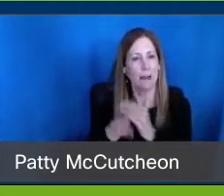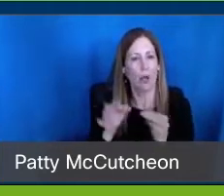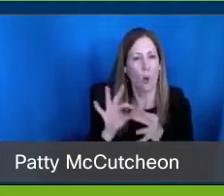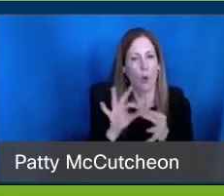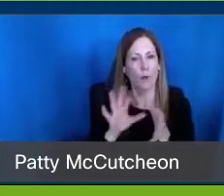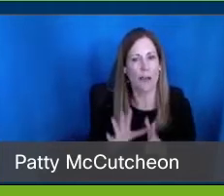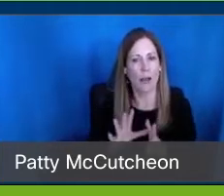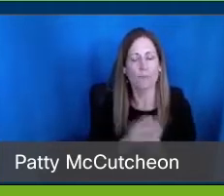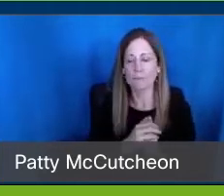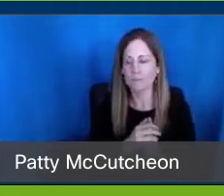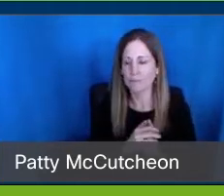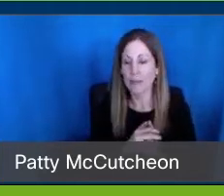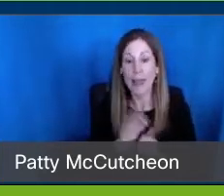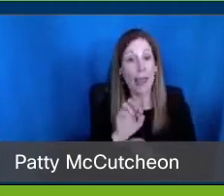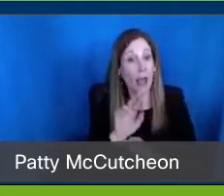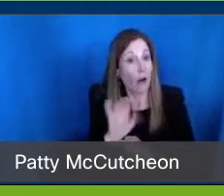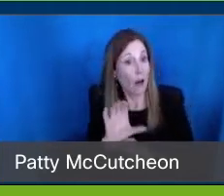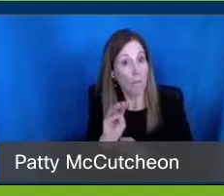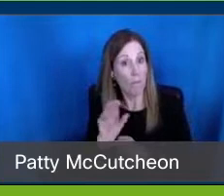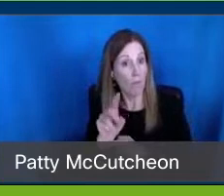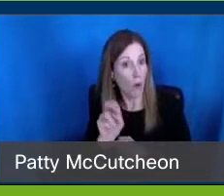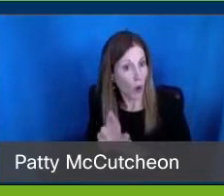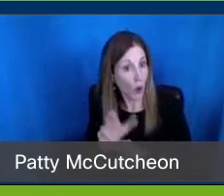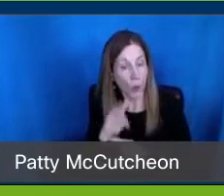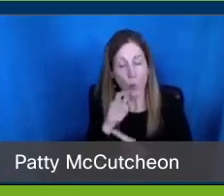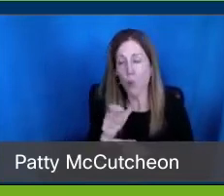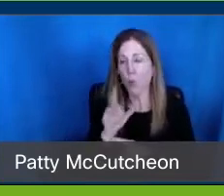Eric Mohler, who was a developer, and we all worked together on this app.